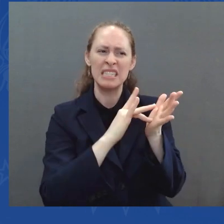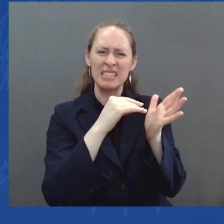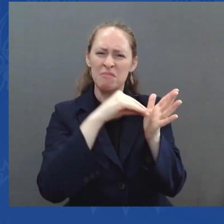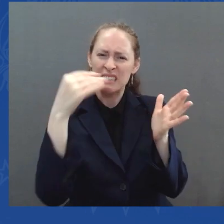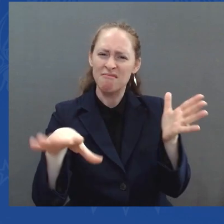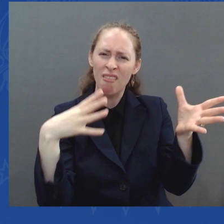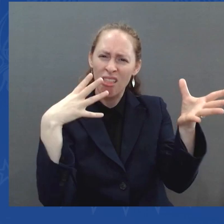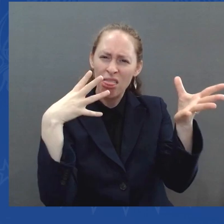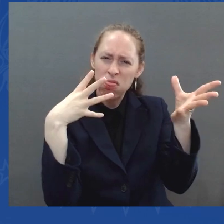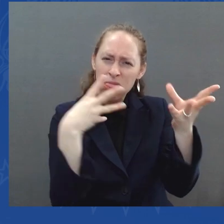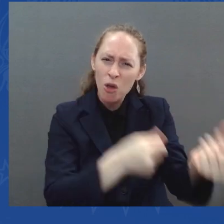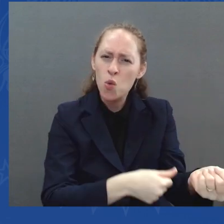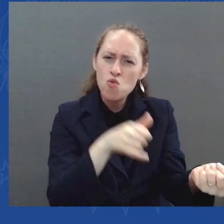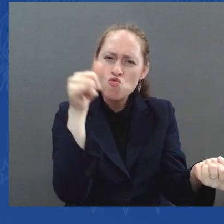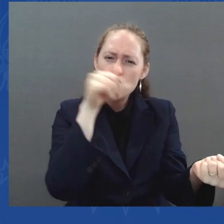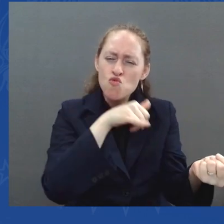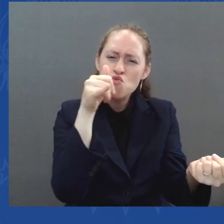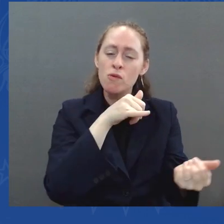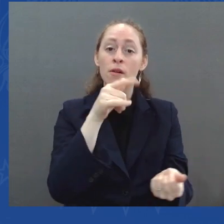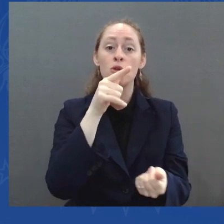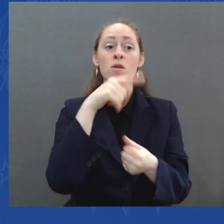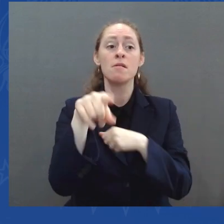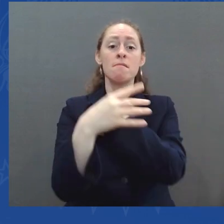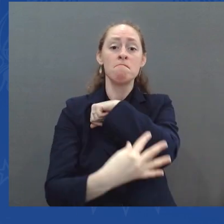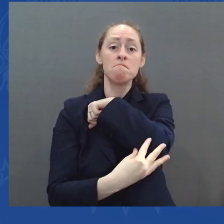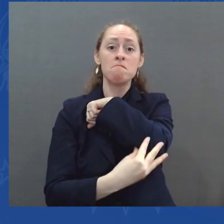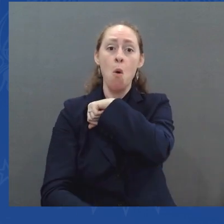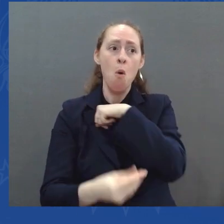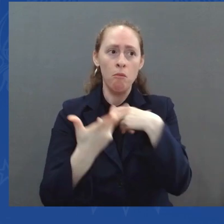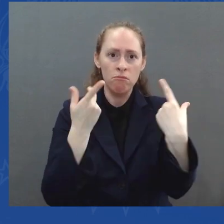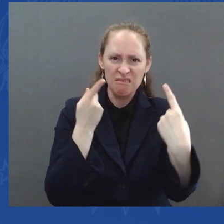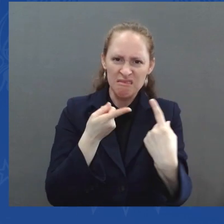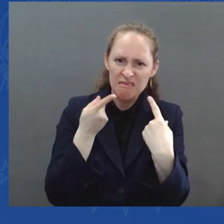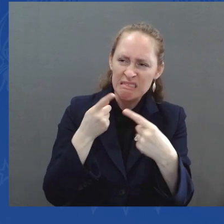aren't where we want them to be, which means that some working families